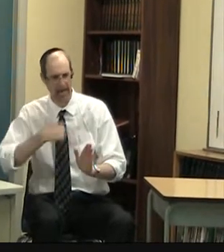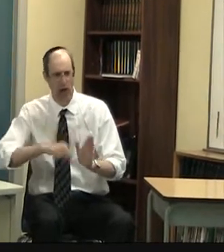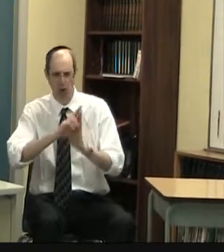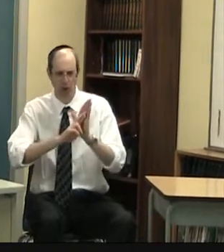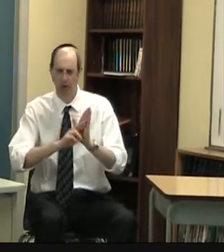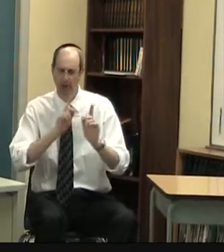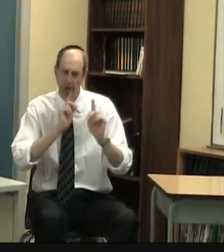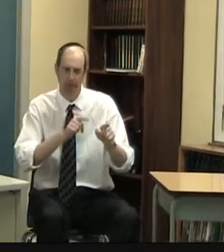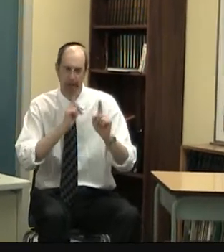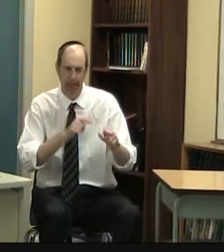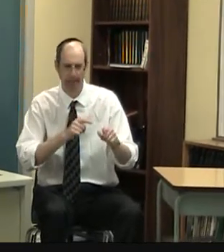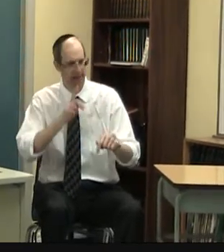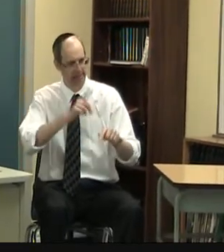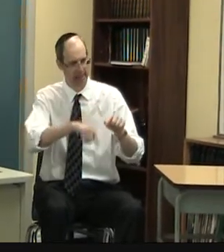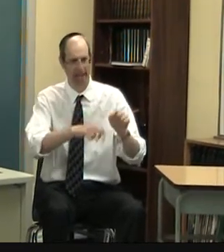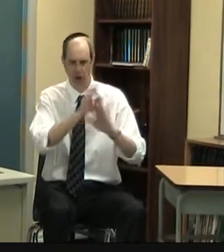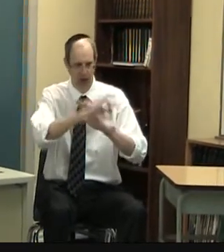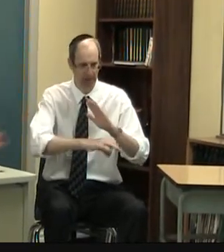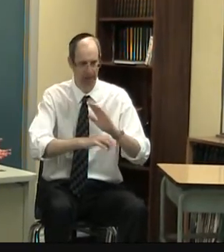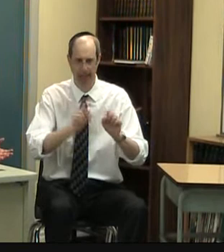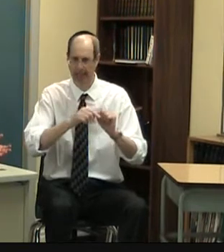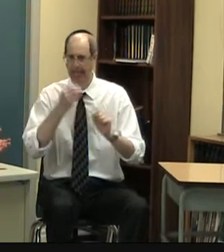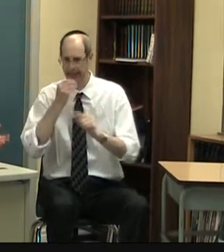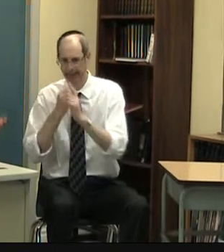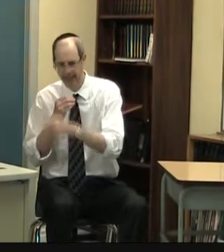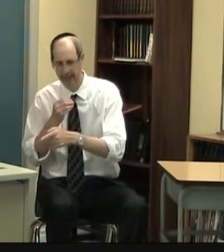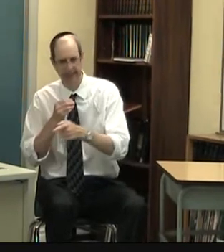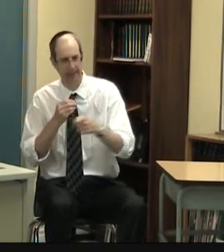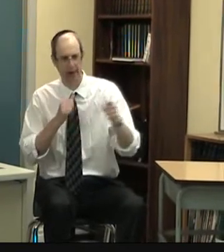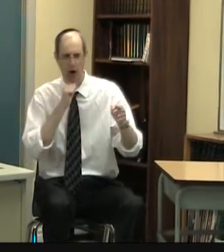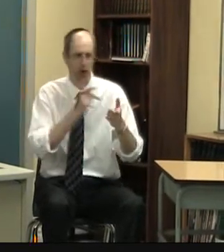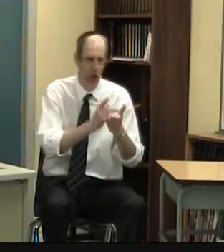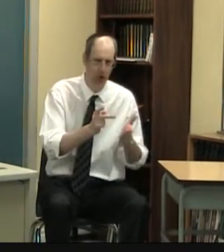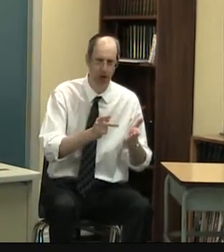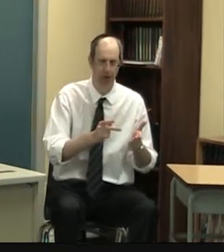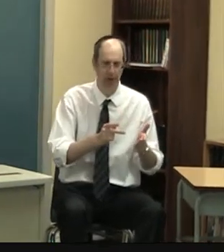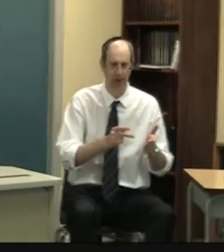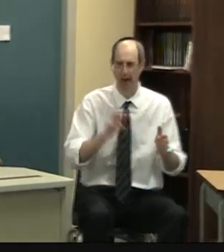they think you can't do this and shabbos and you can't eat this and and this is culture and and you know our rules were